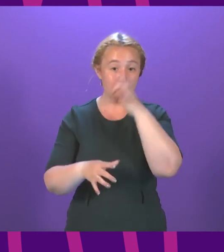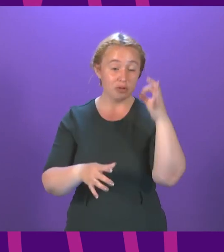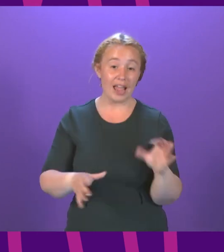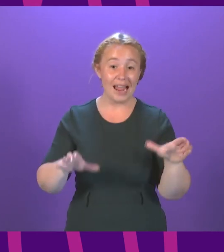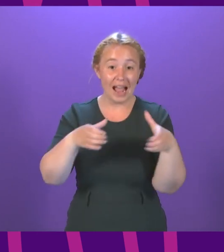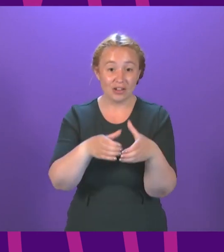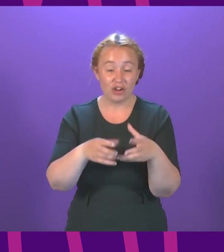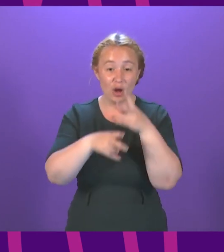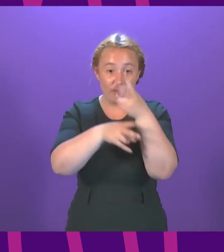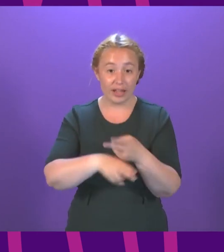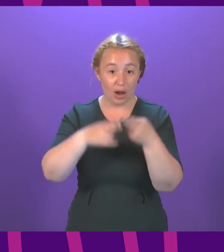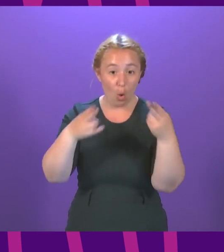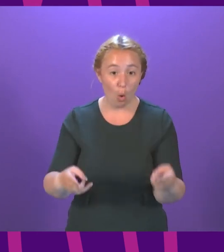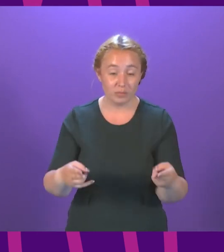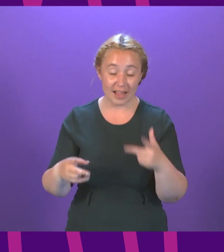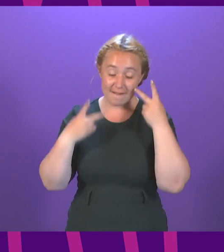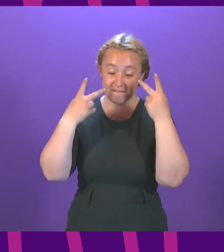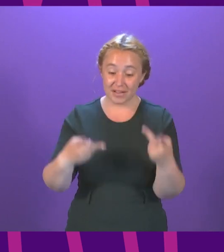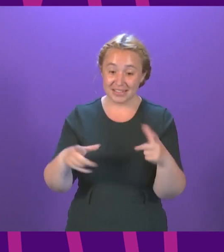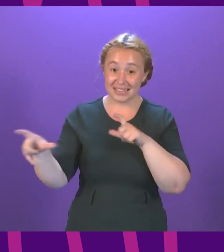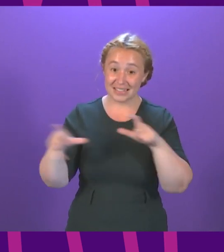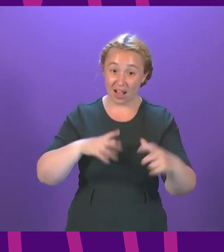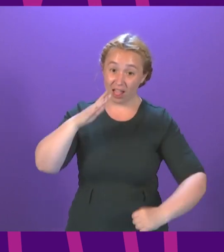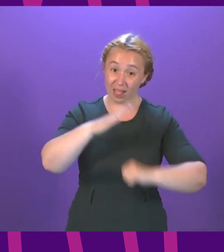restricting the number of visits that residents can receive, that those care